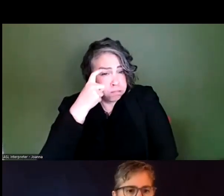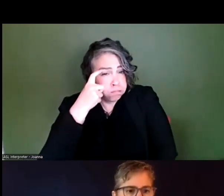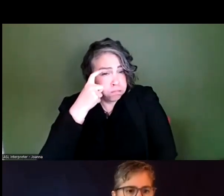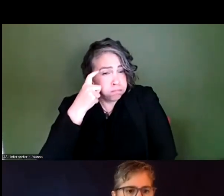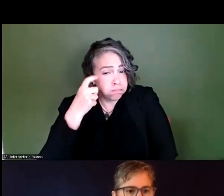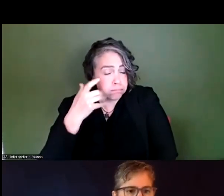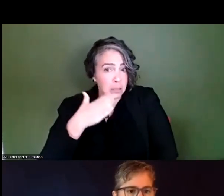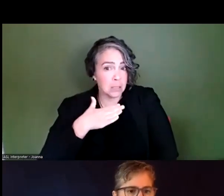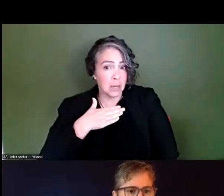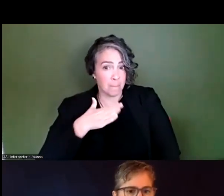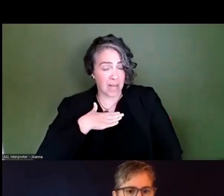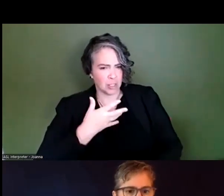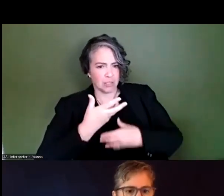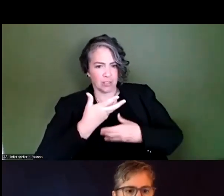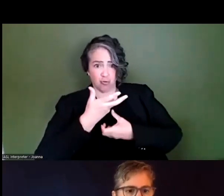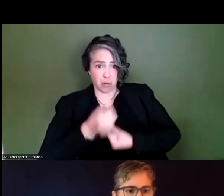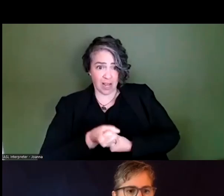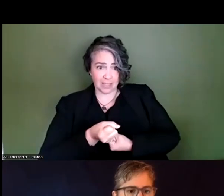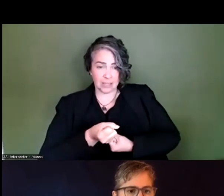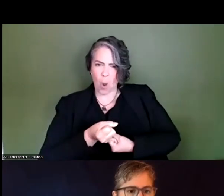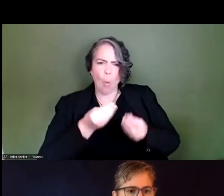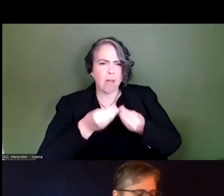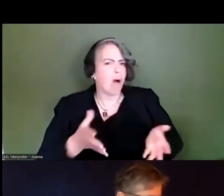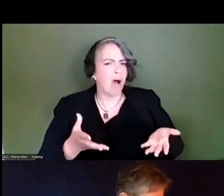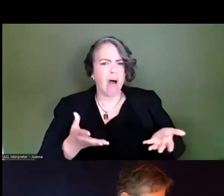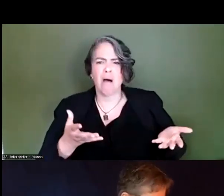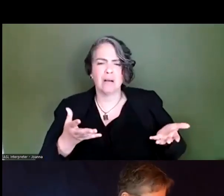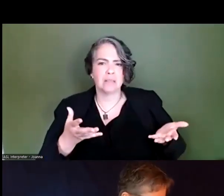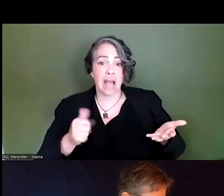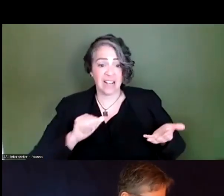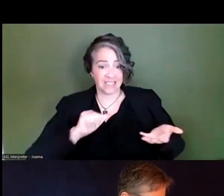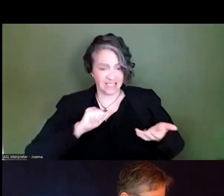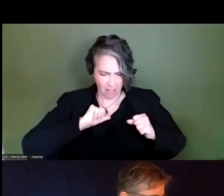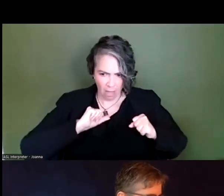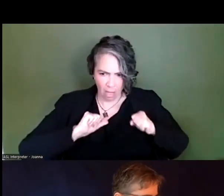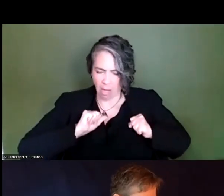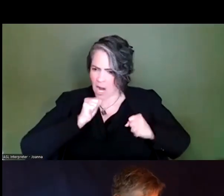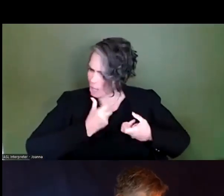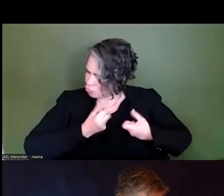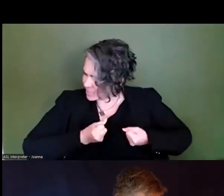trust people and also that self-doubt. So like when we have roles, whether it's a Recovery Coach